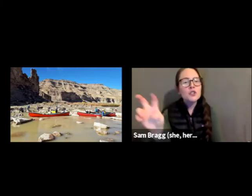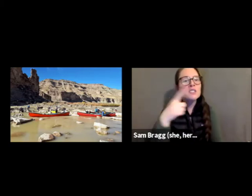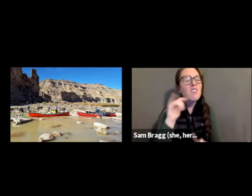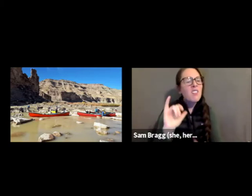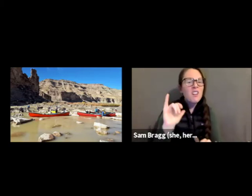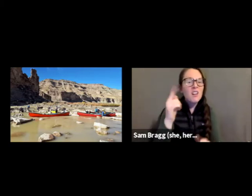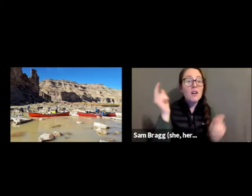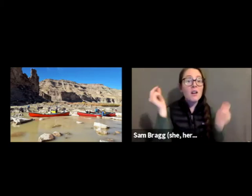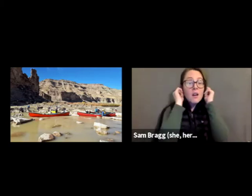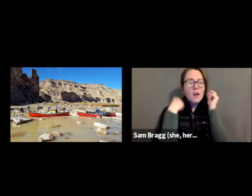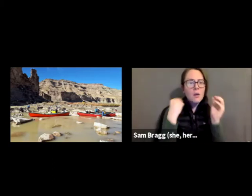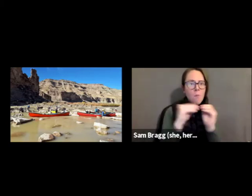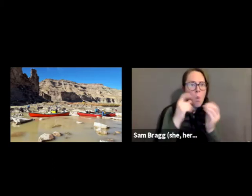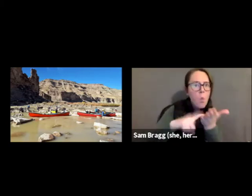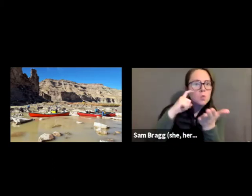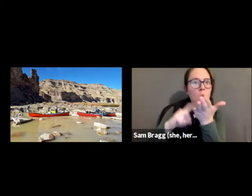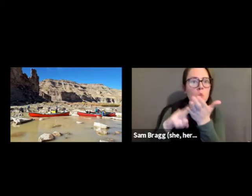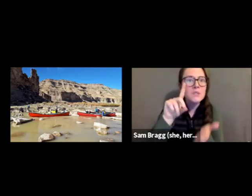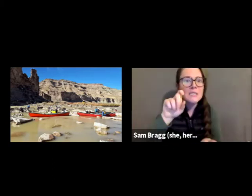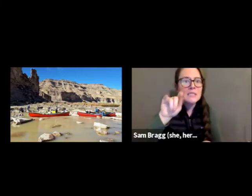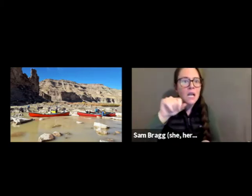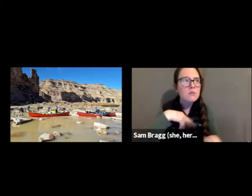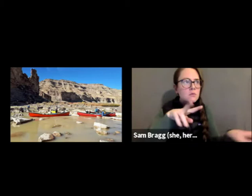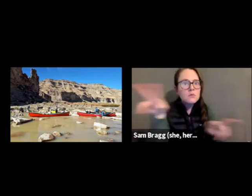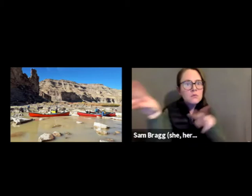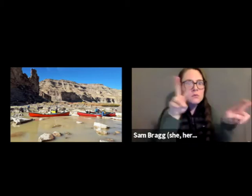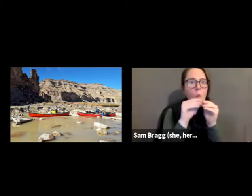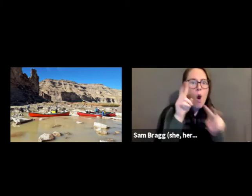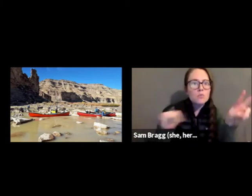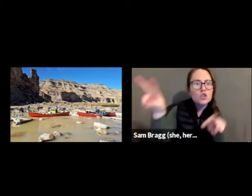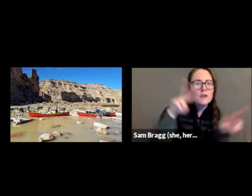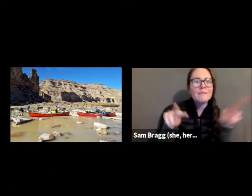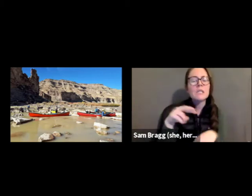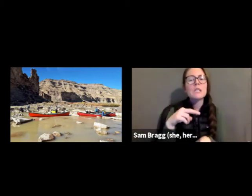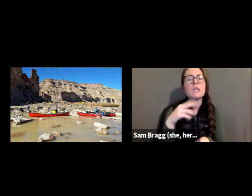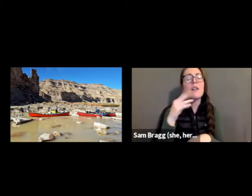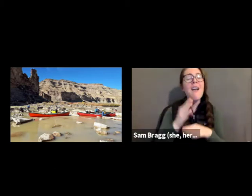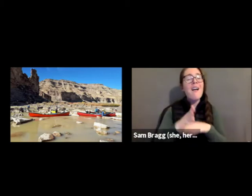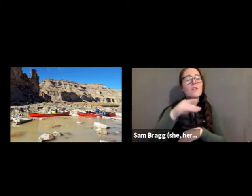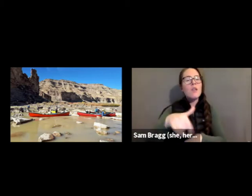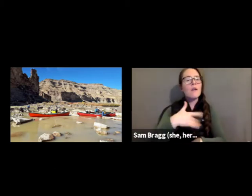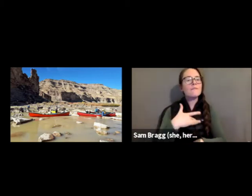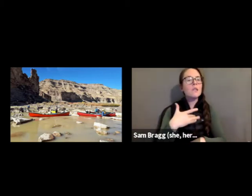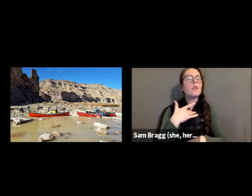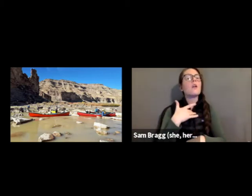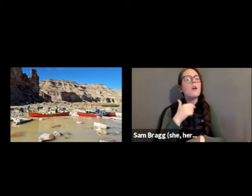the day and that experience traveling with these different you know limited senses helped heighten